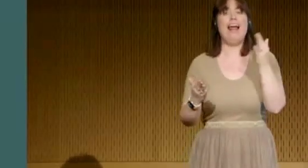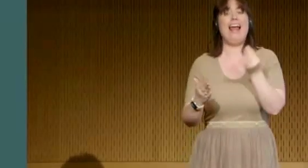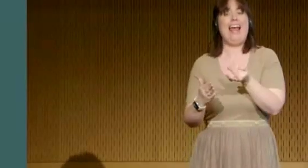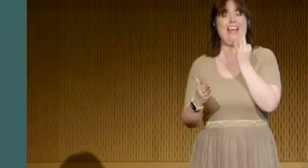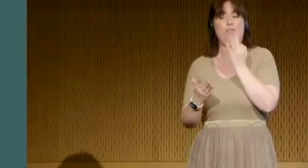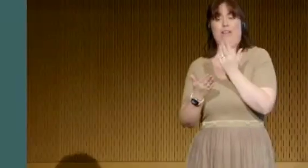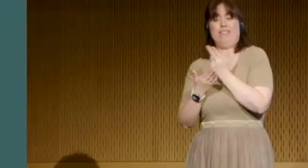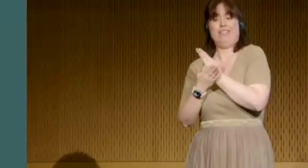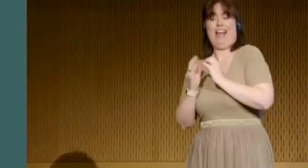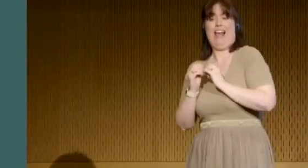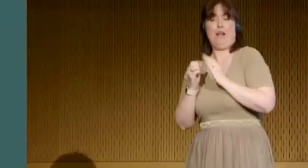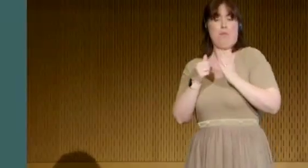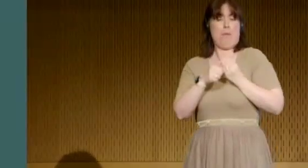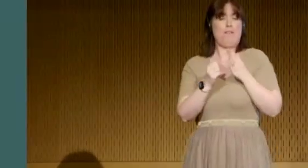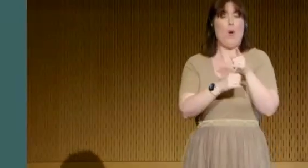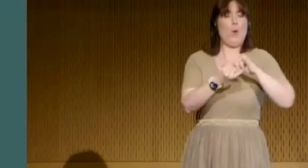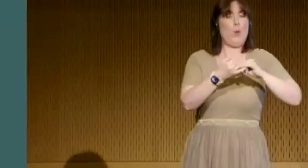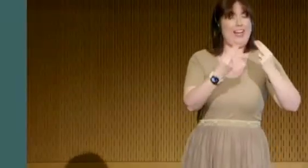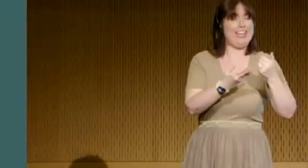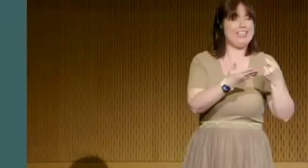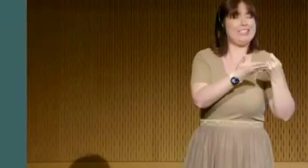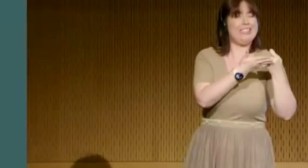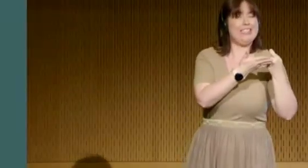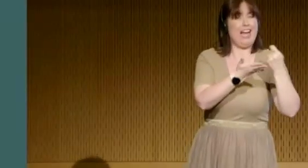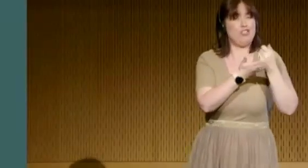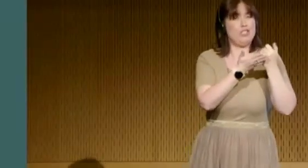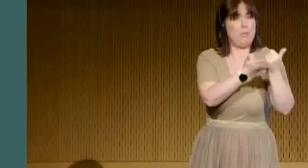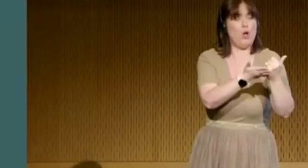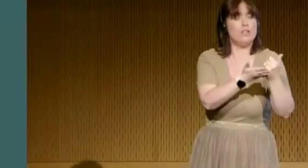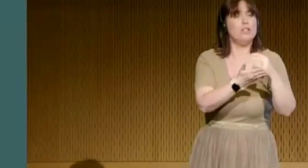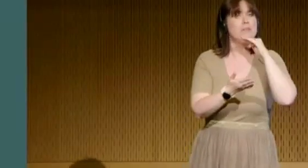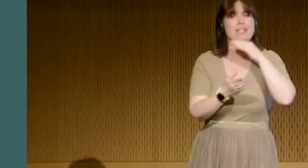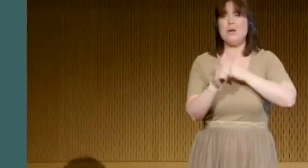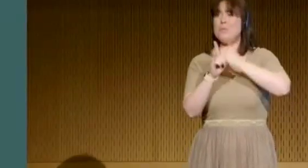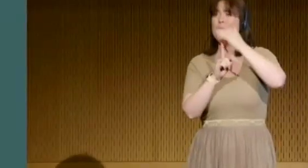some additional needs we're improving the learning experience for everyone,